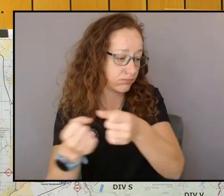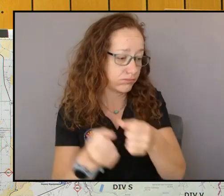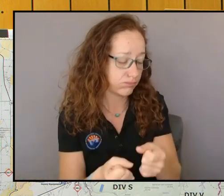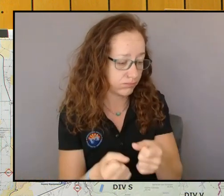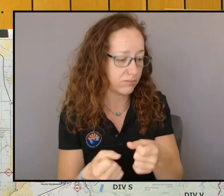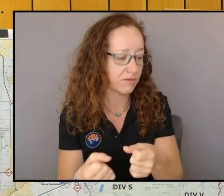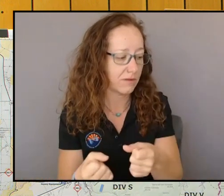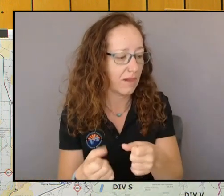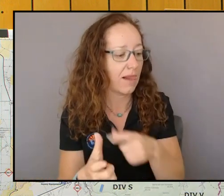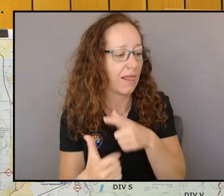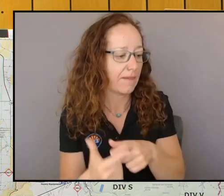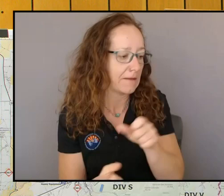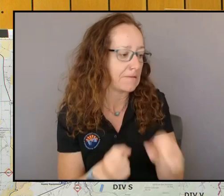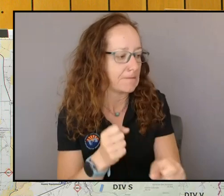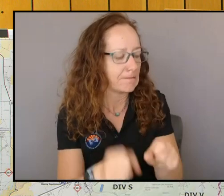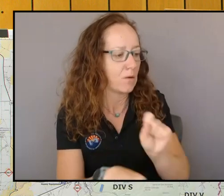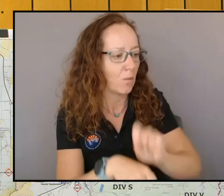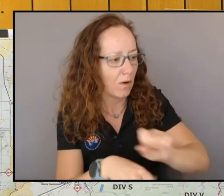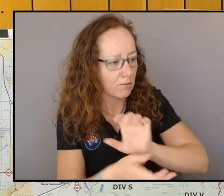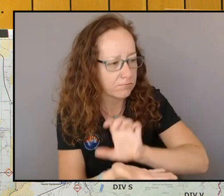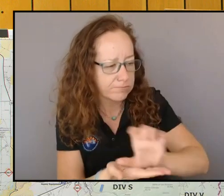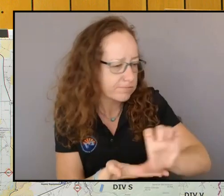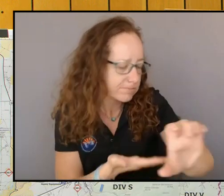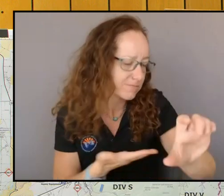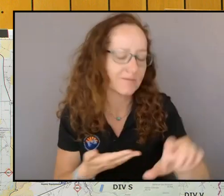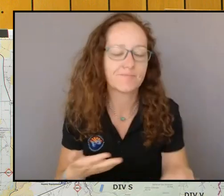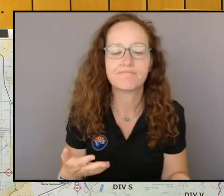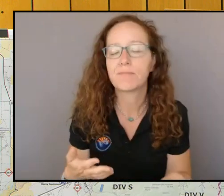fire. So when I explain to you the four different futures that